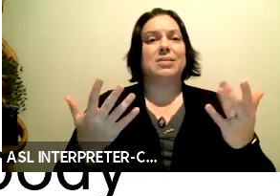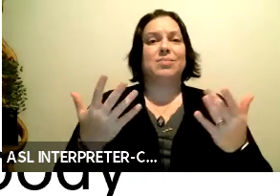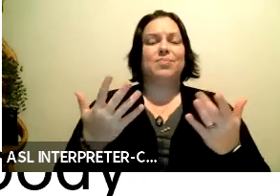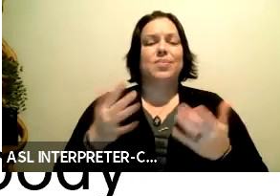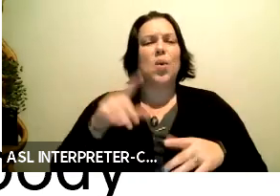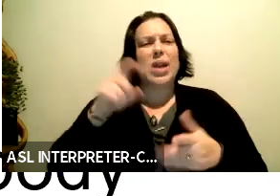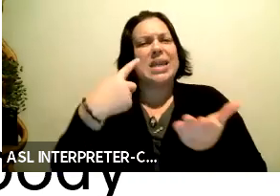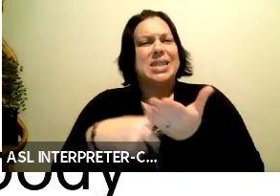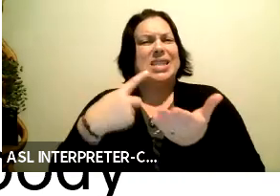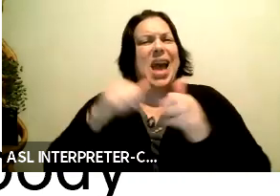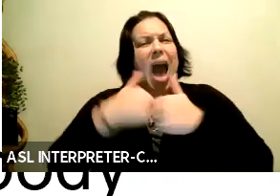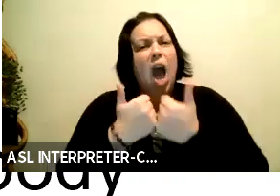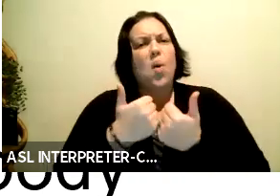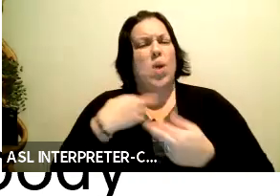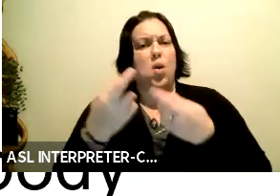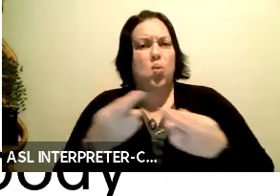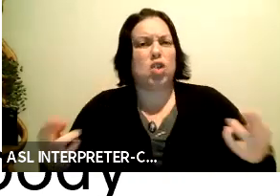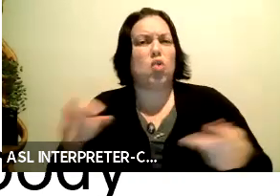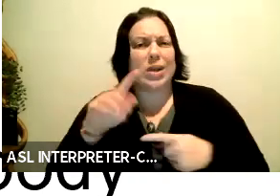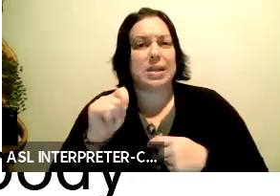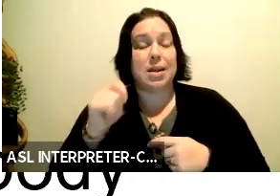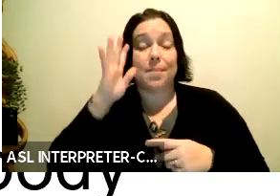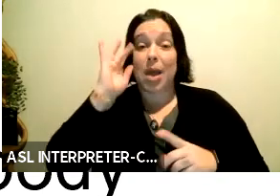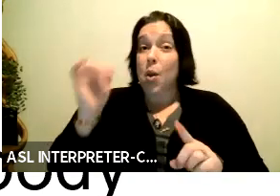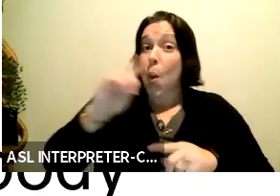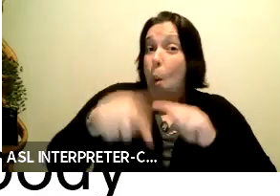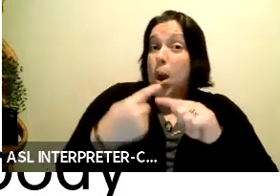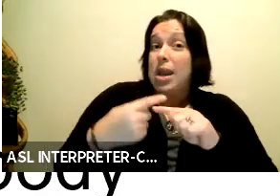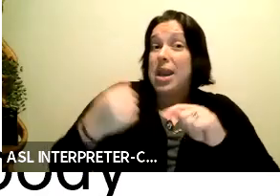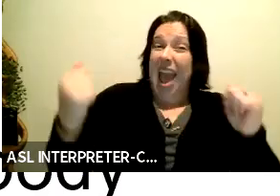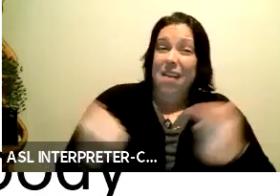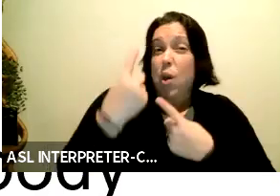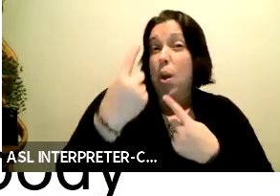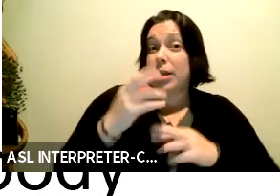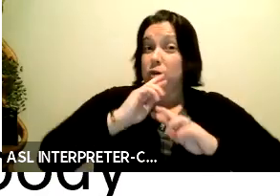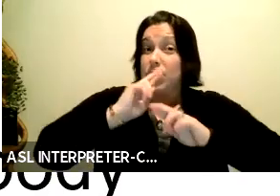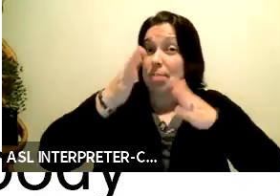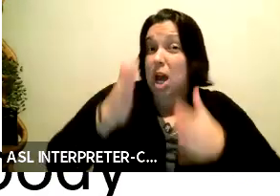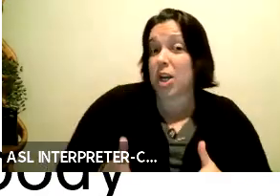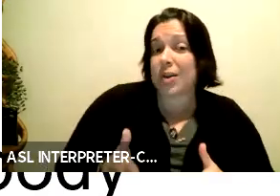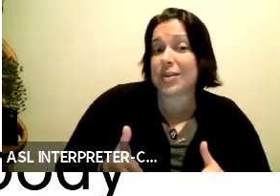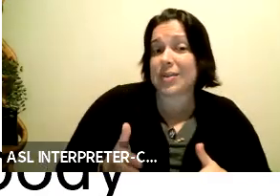this. Because when everybody is a responder, it's very telling who gets to be resourced like one.